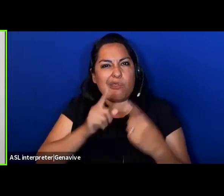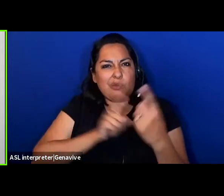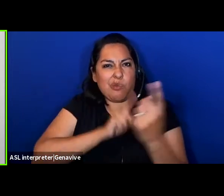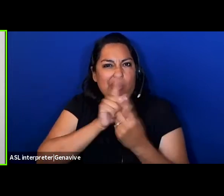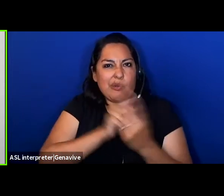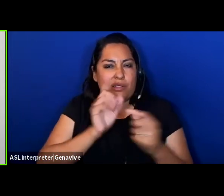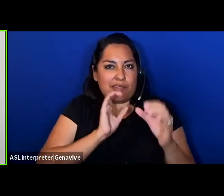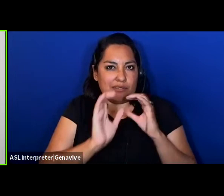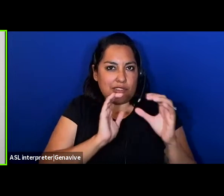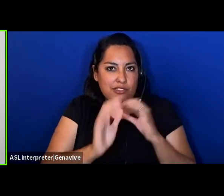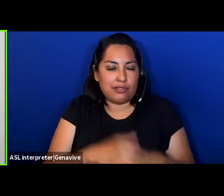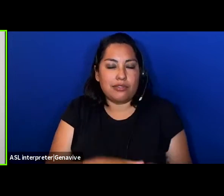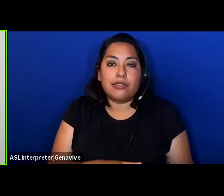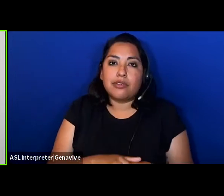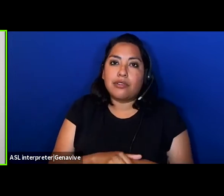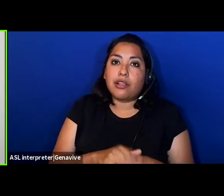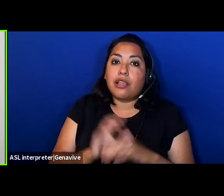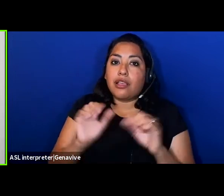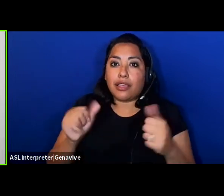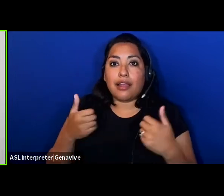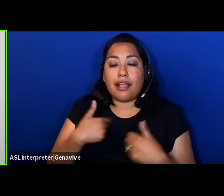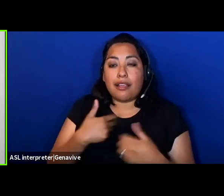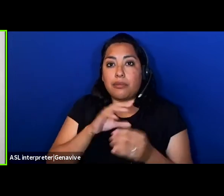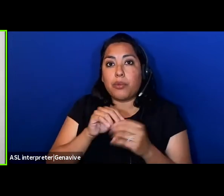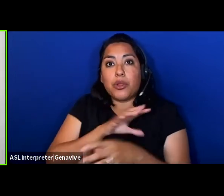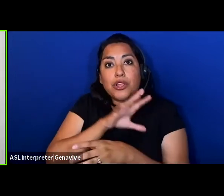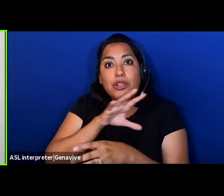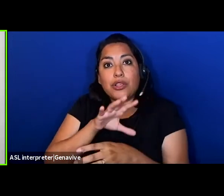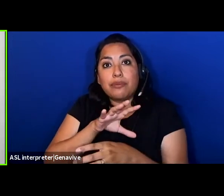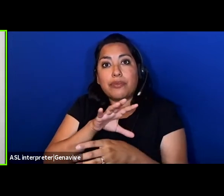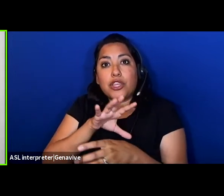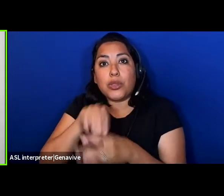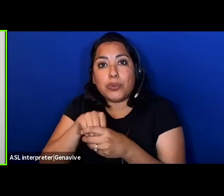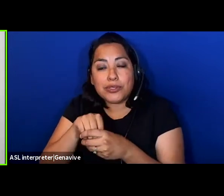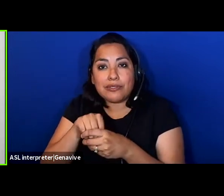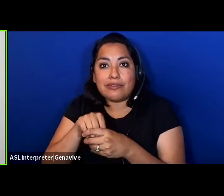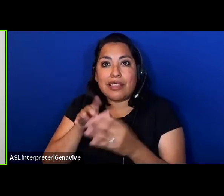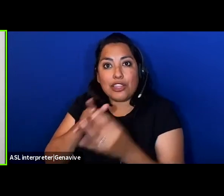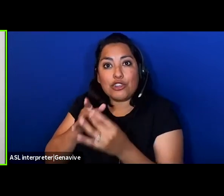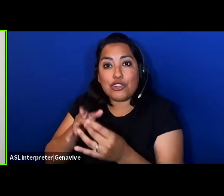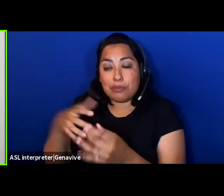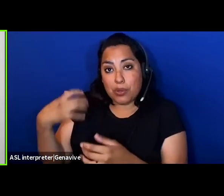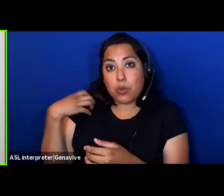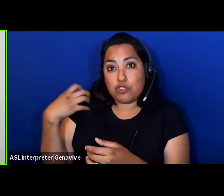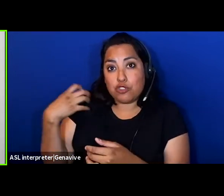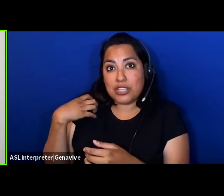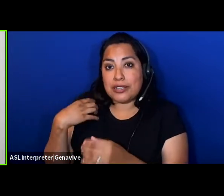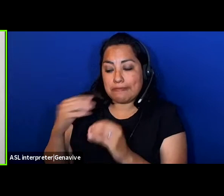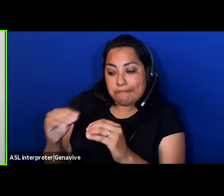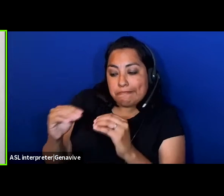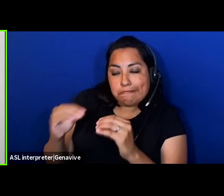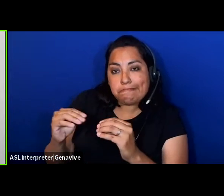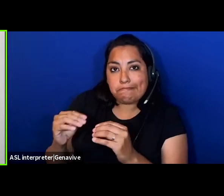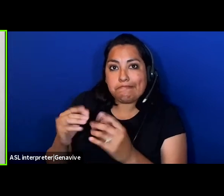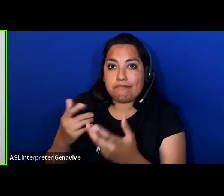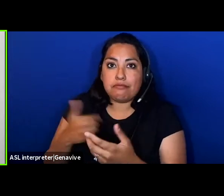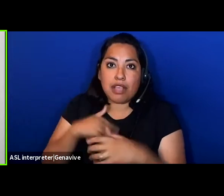You can do inclusive leadership coaching with some folks. I have done that with some executives who